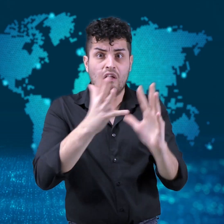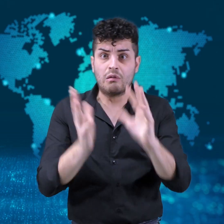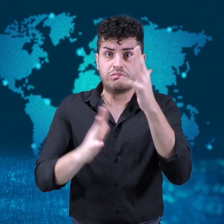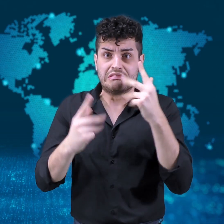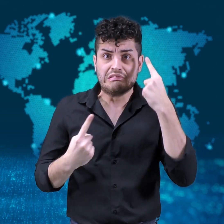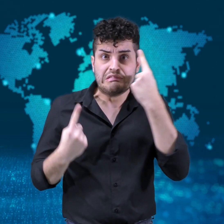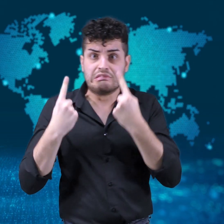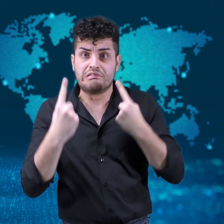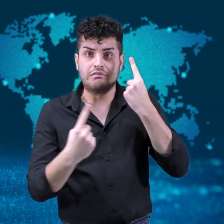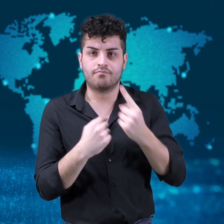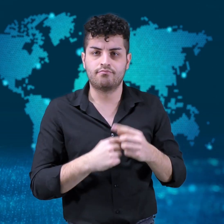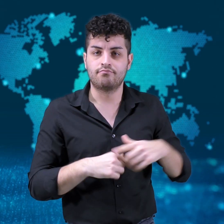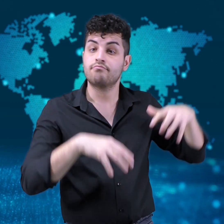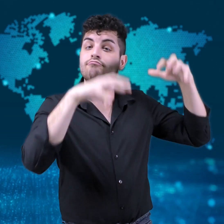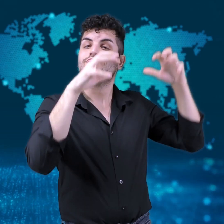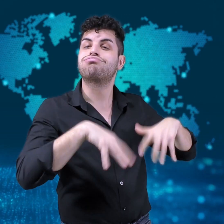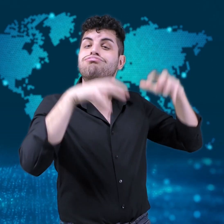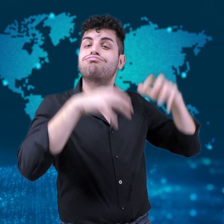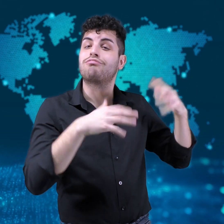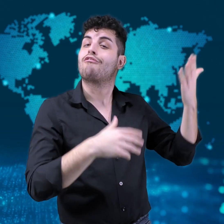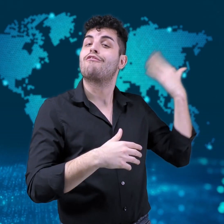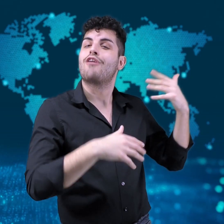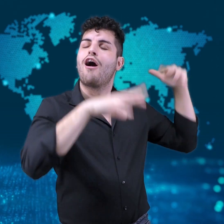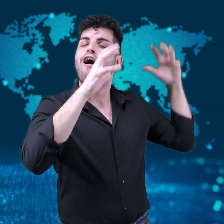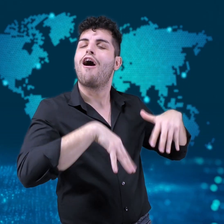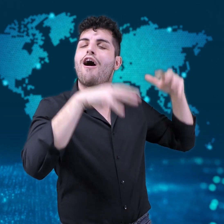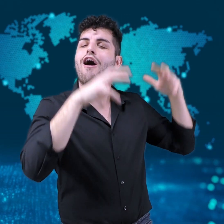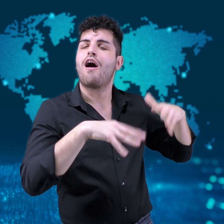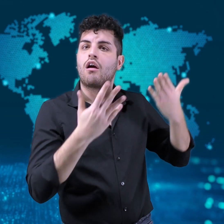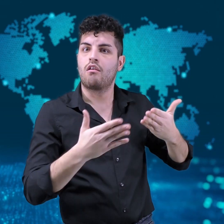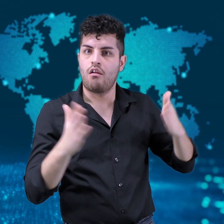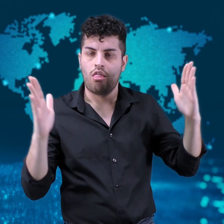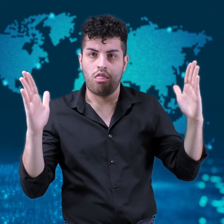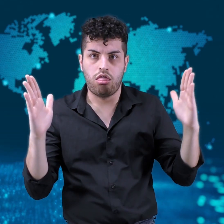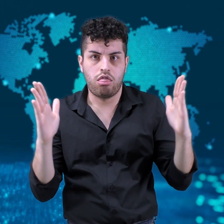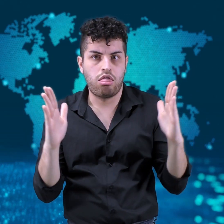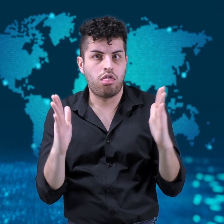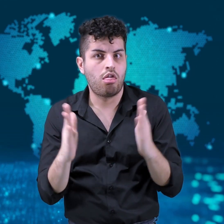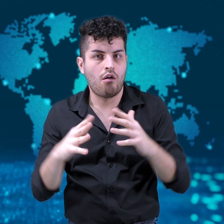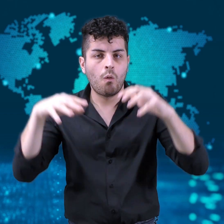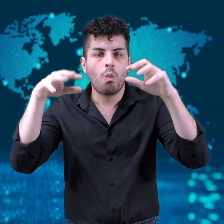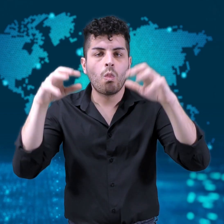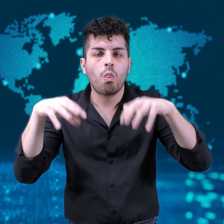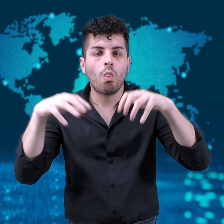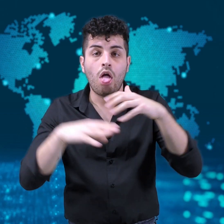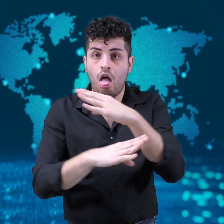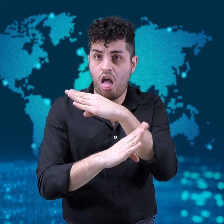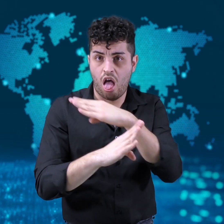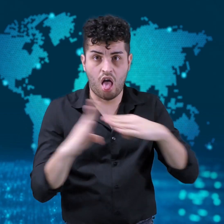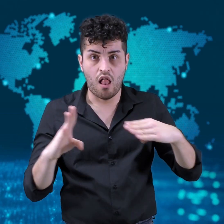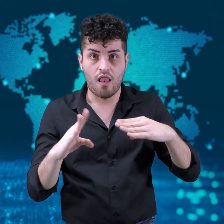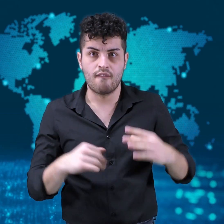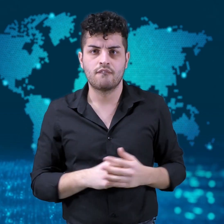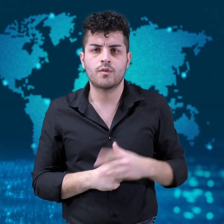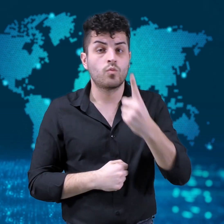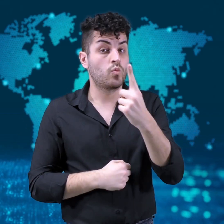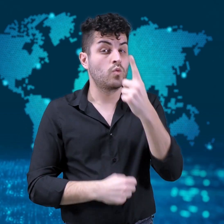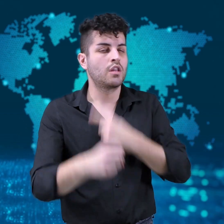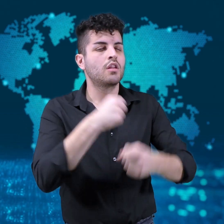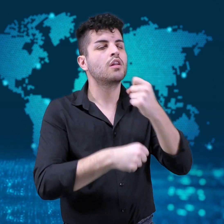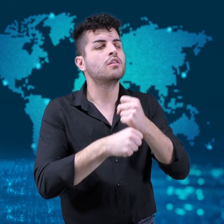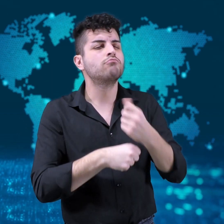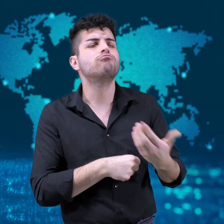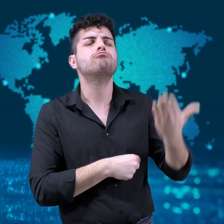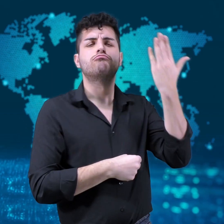They have only received about half of the normal amount of rainfall.